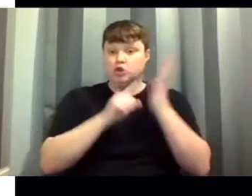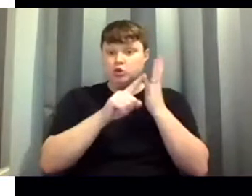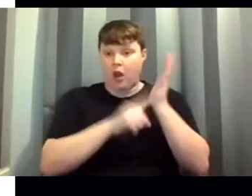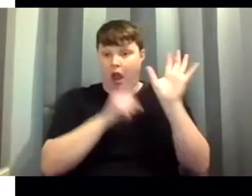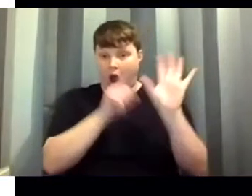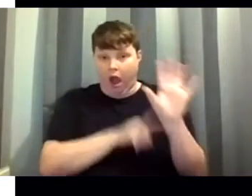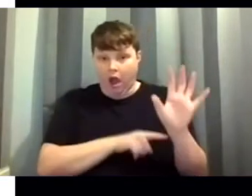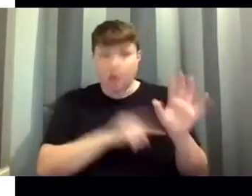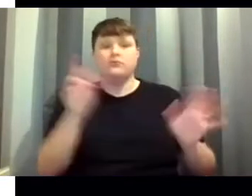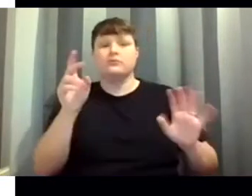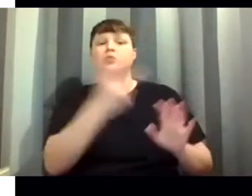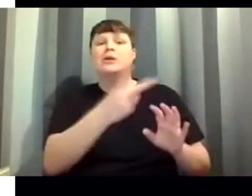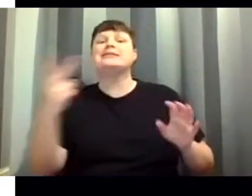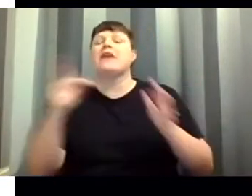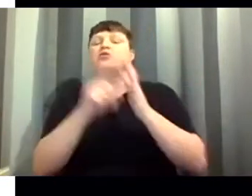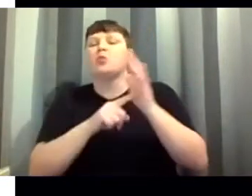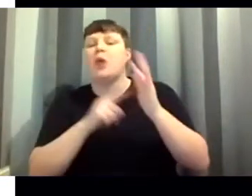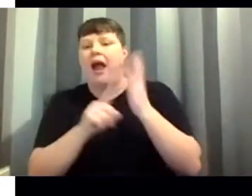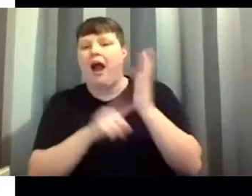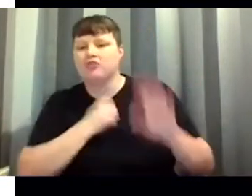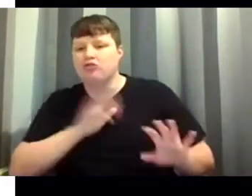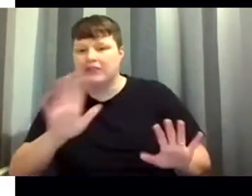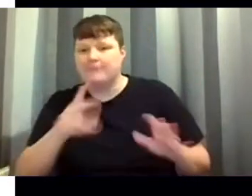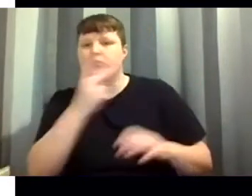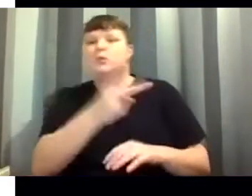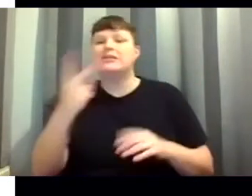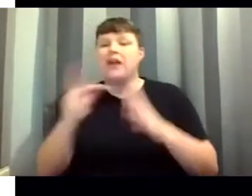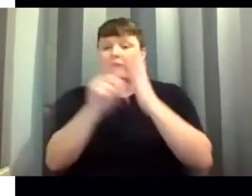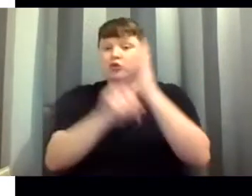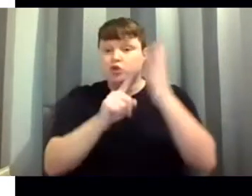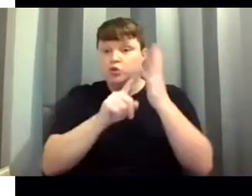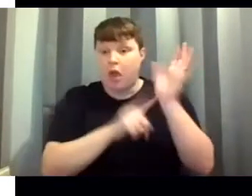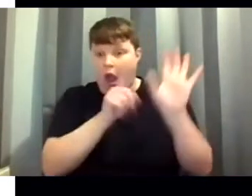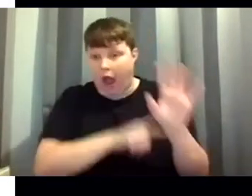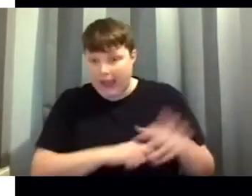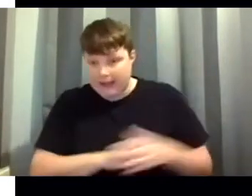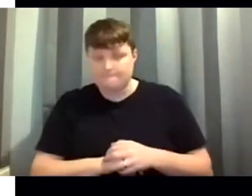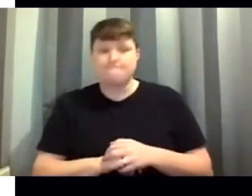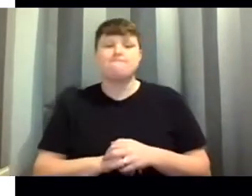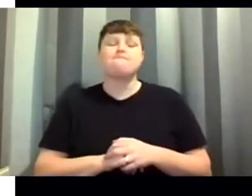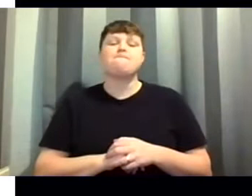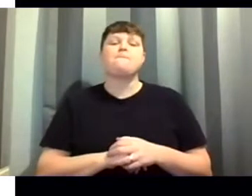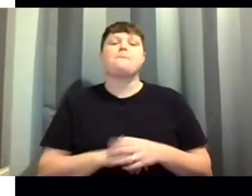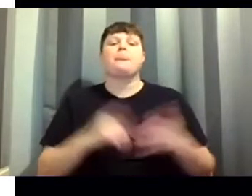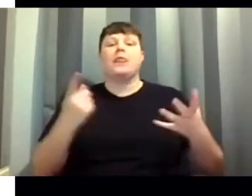2019. Then, we did a couple of months of initial testing and finalising the code (getting it to work